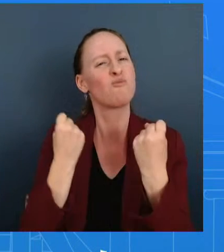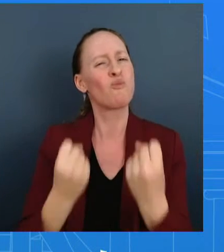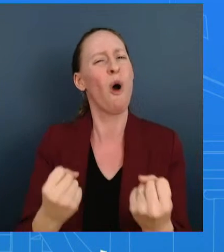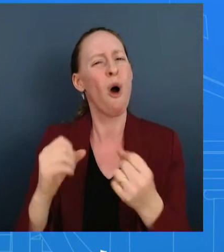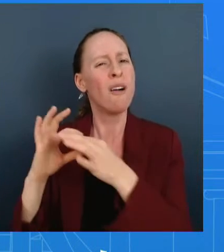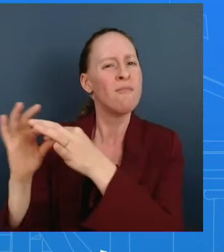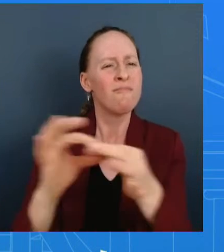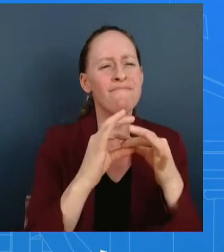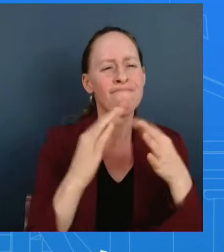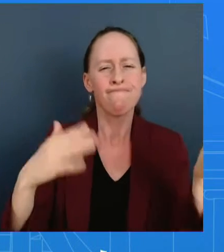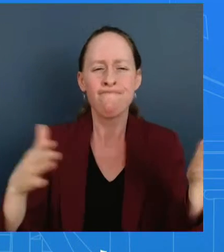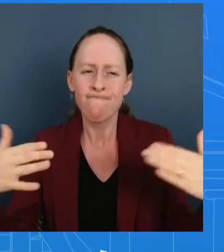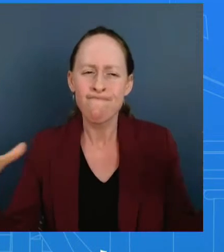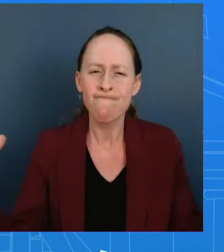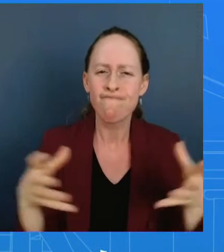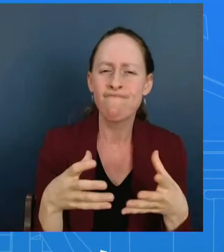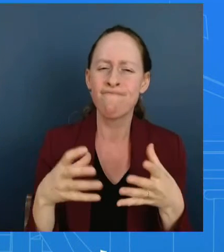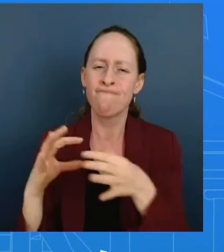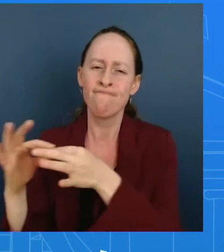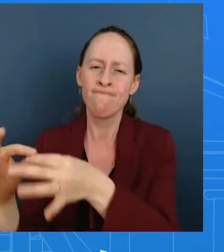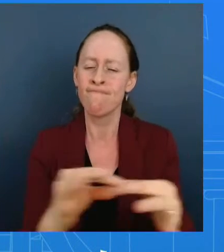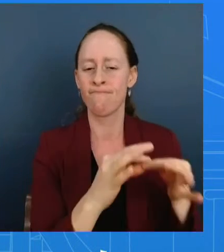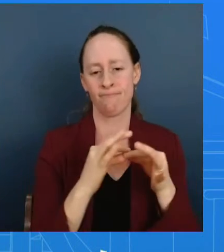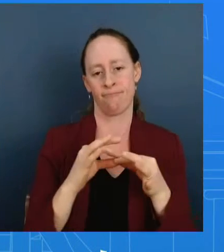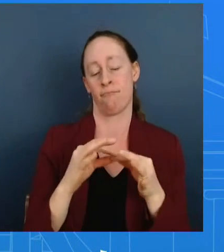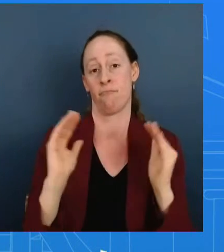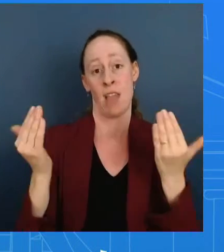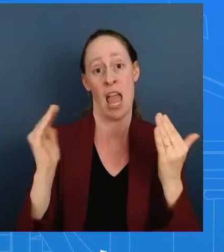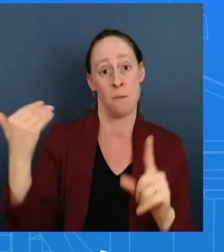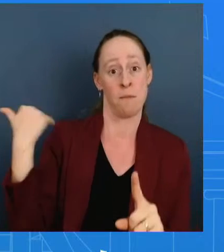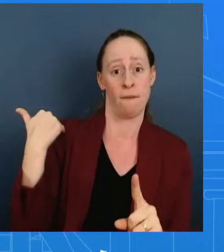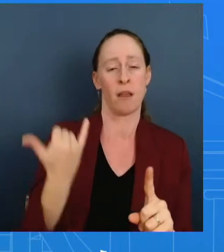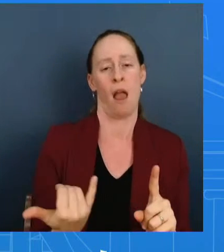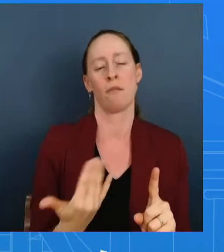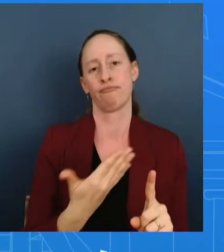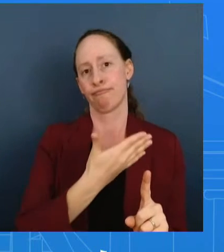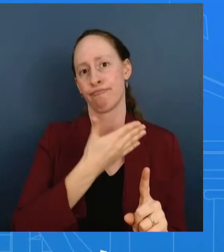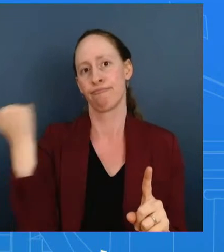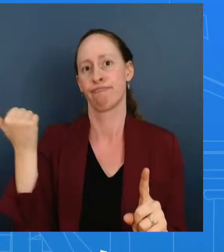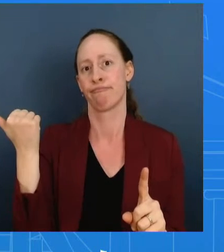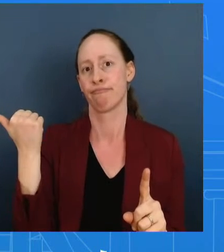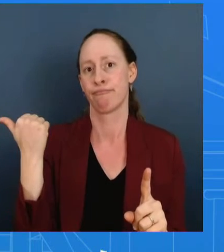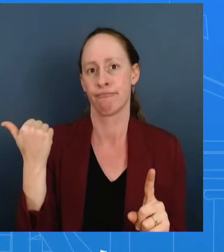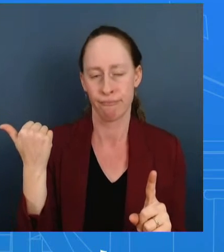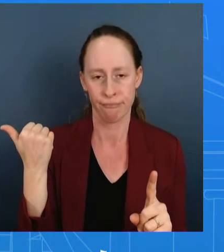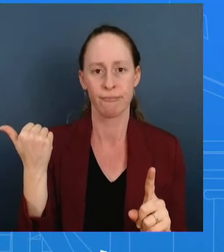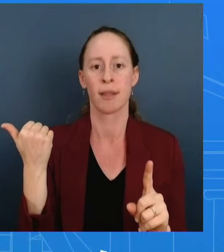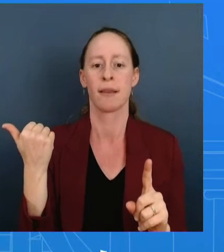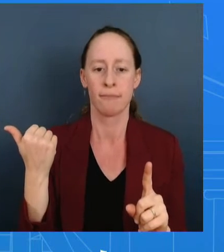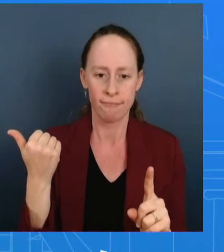The president's record speaks for itself. And the Allies and the non-NATO al- friends and partners that are coming as well, they know that.